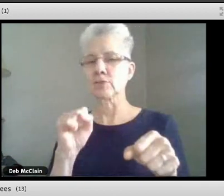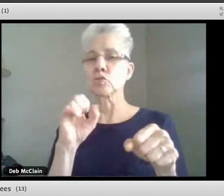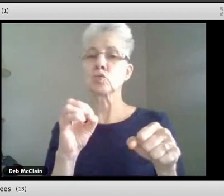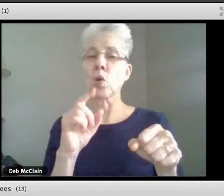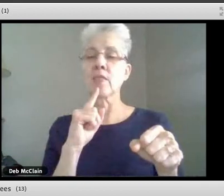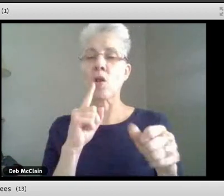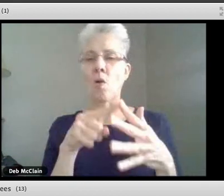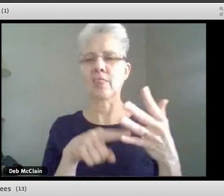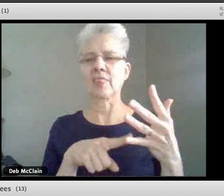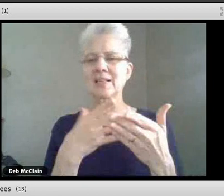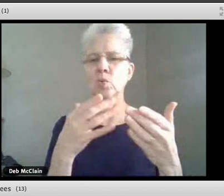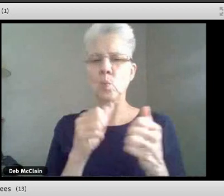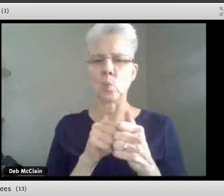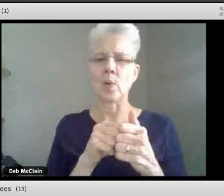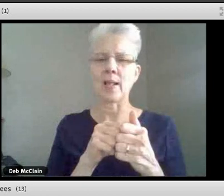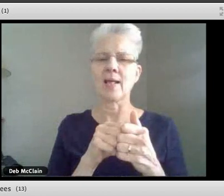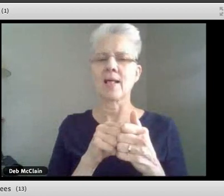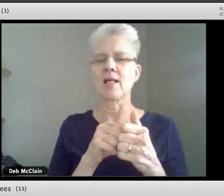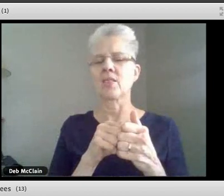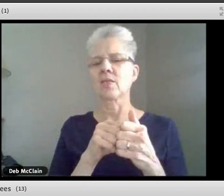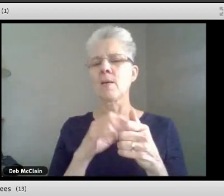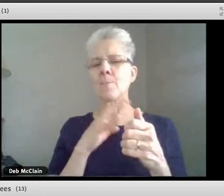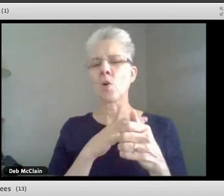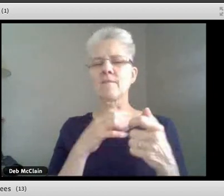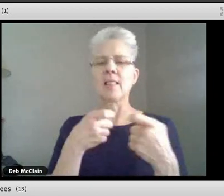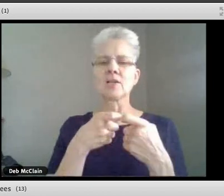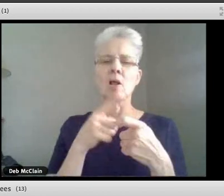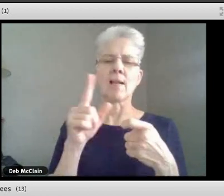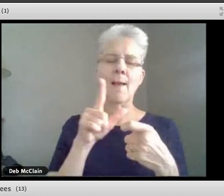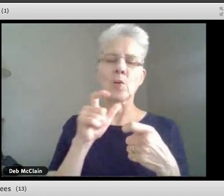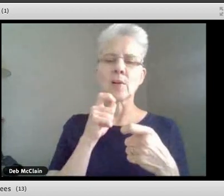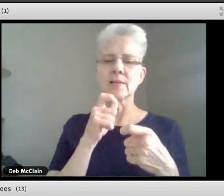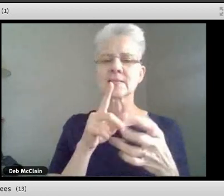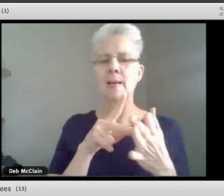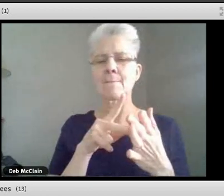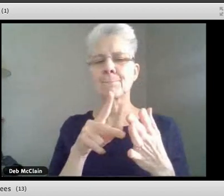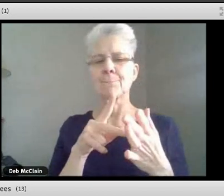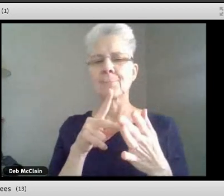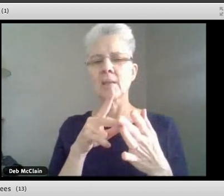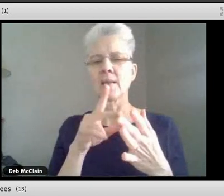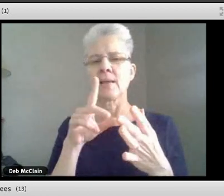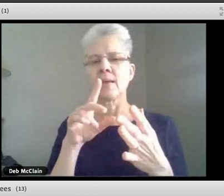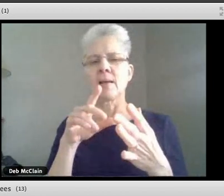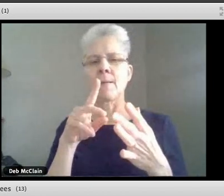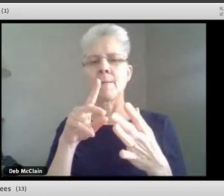There's some pay databases that are fantastic. There's a ton of free general websites out there,